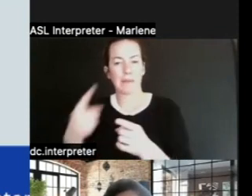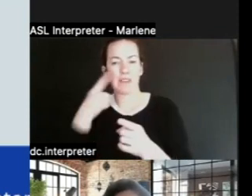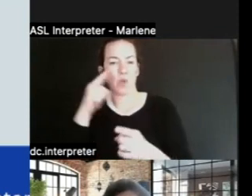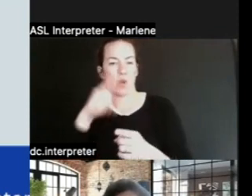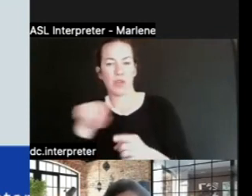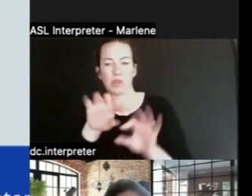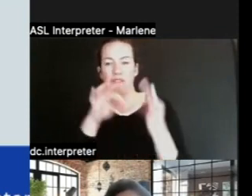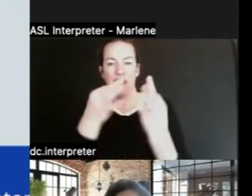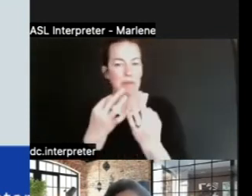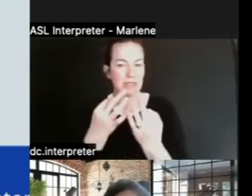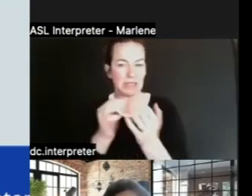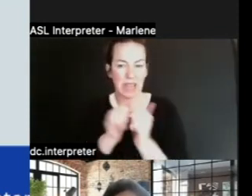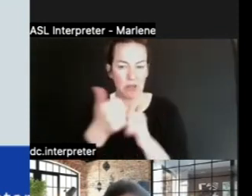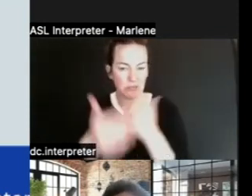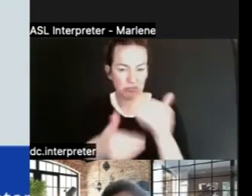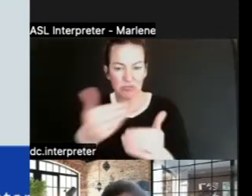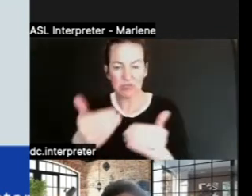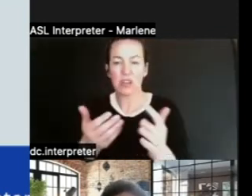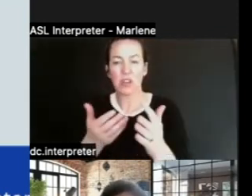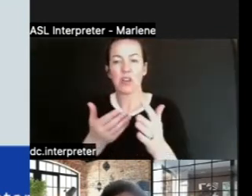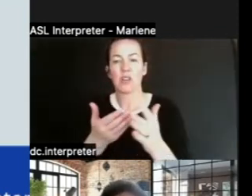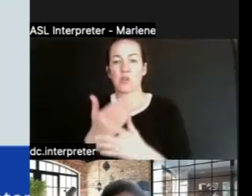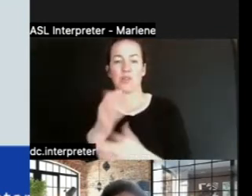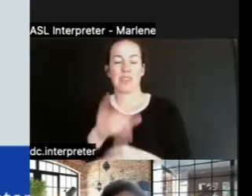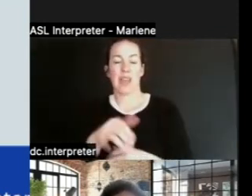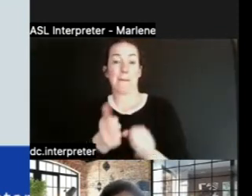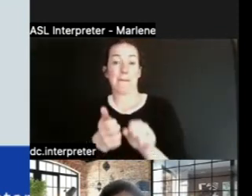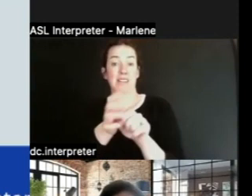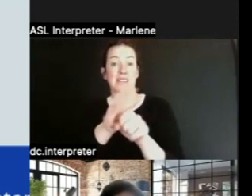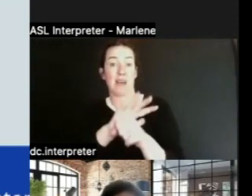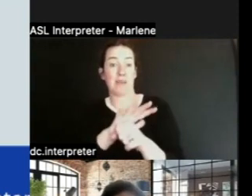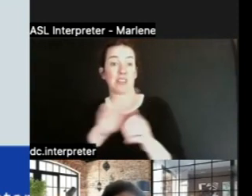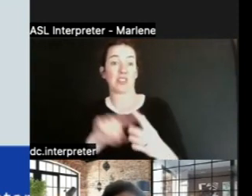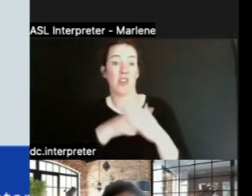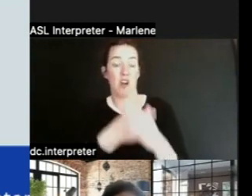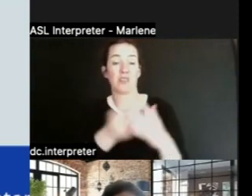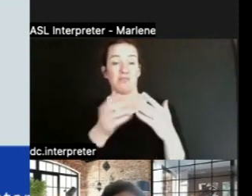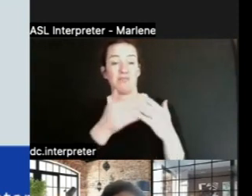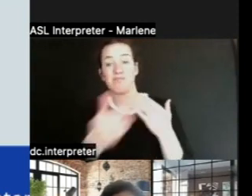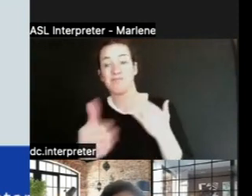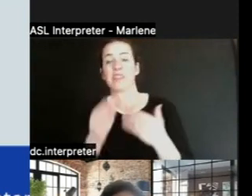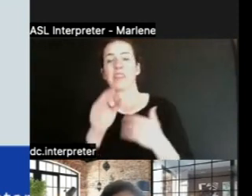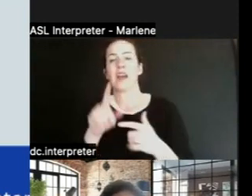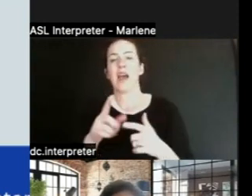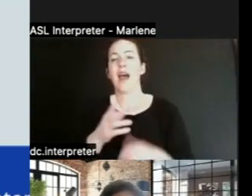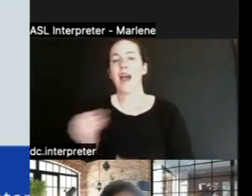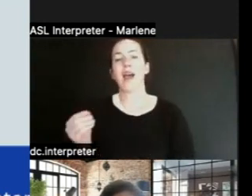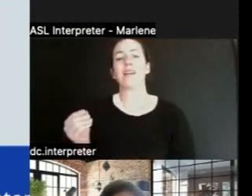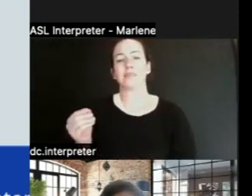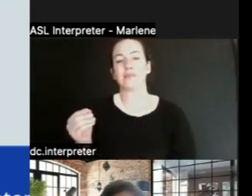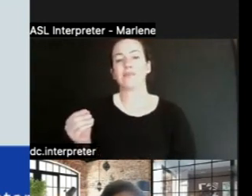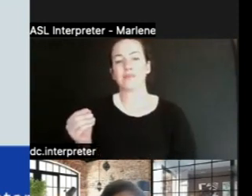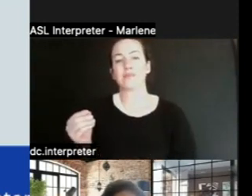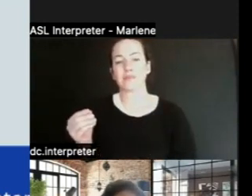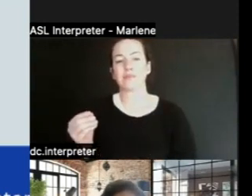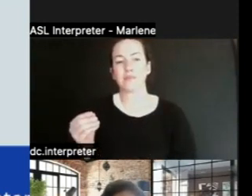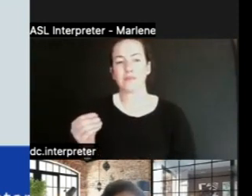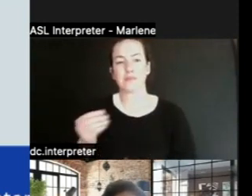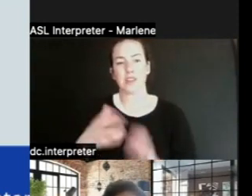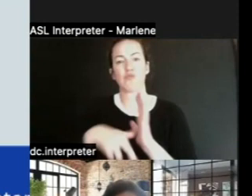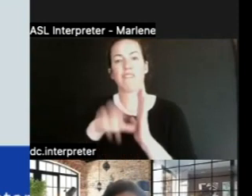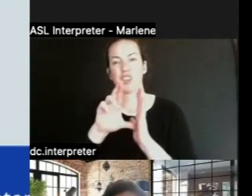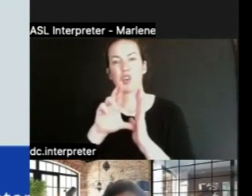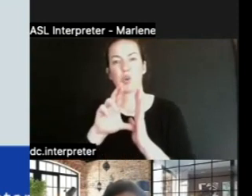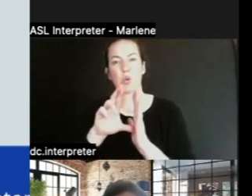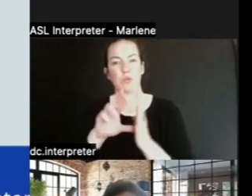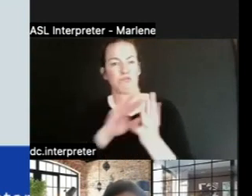at the time once the pandemic began. And as the review of what happened at our February meeting,